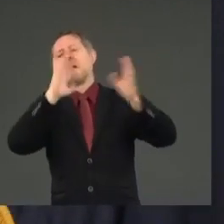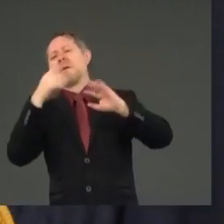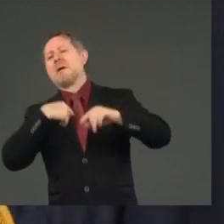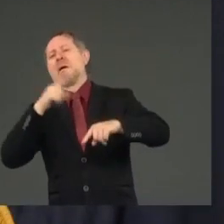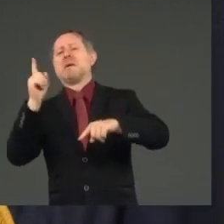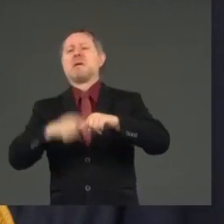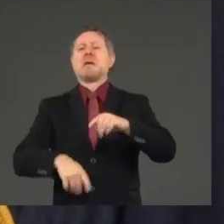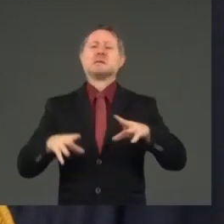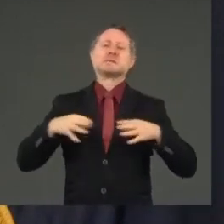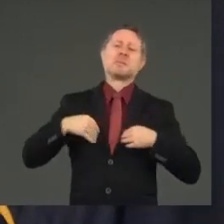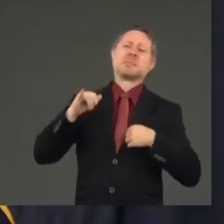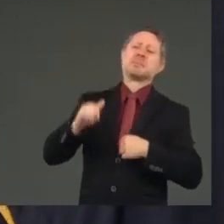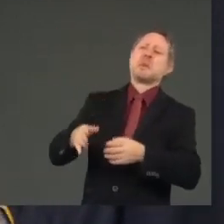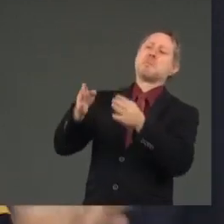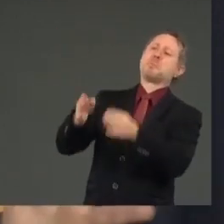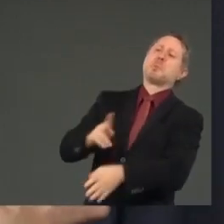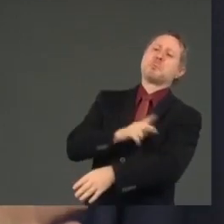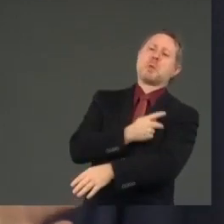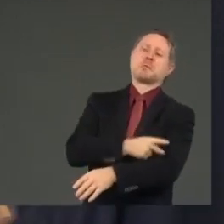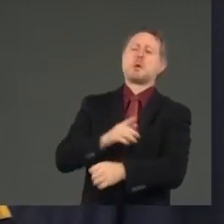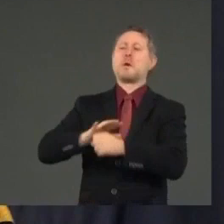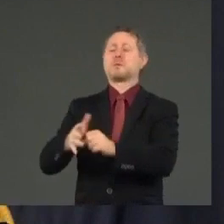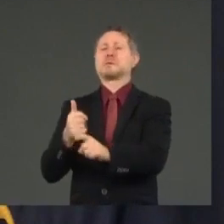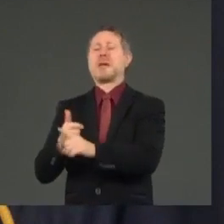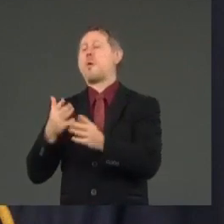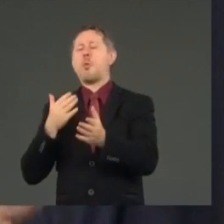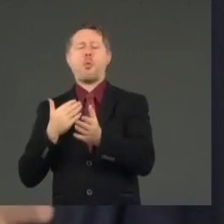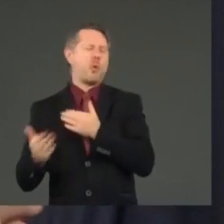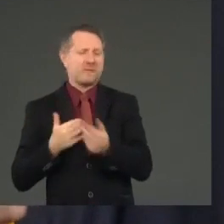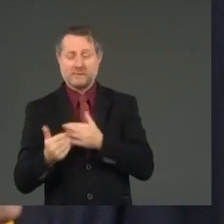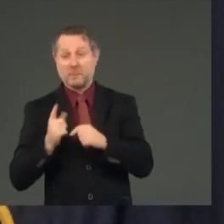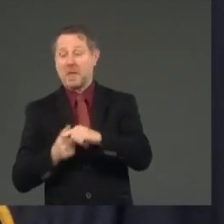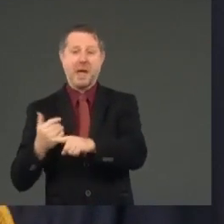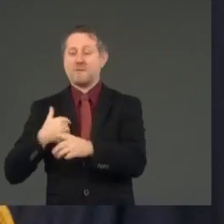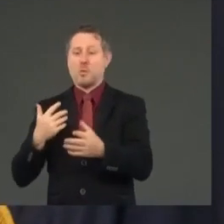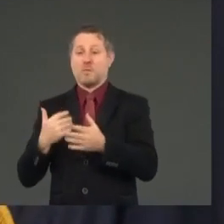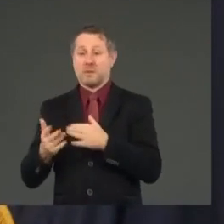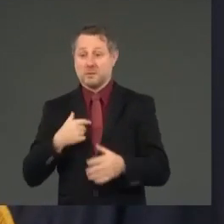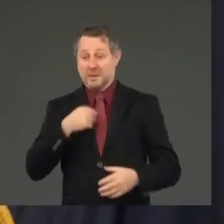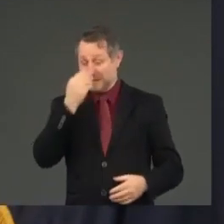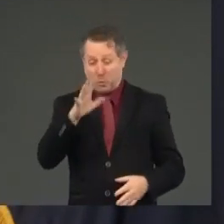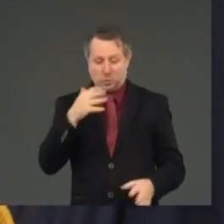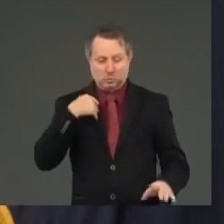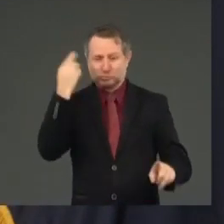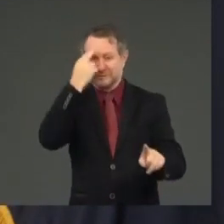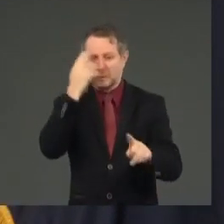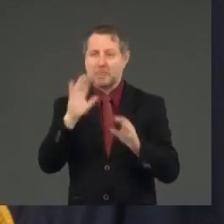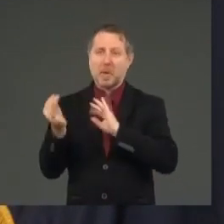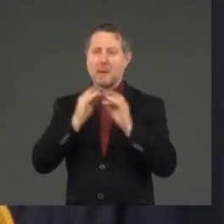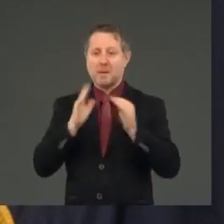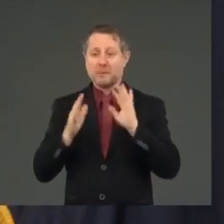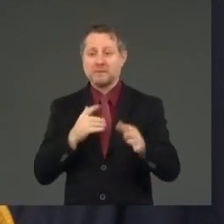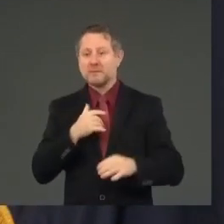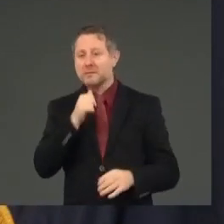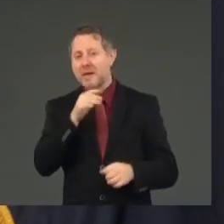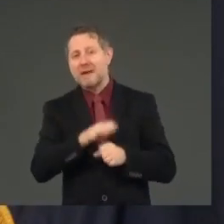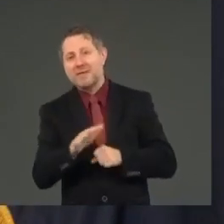ALTERNATIVE BEDS. ANY NURSING HOME THAT SAYS, I CAN'T TAKE THAT COVID PATIENT,